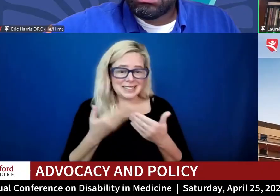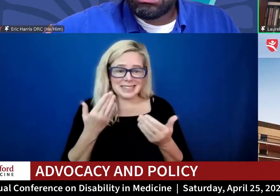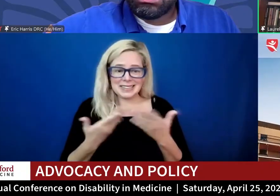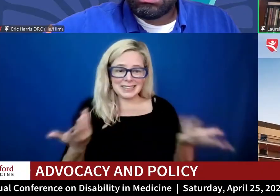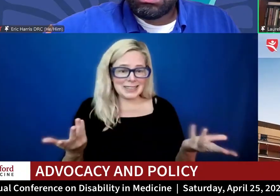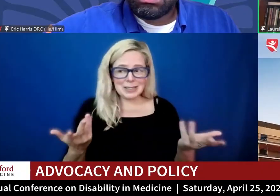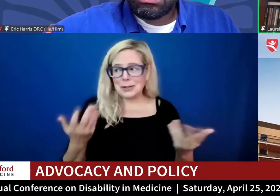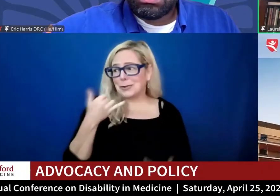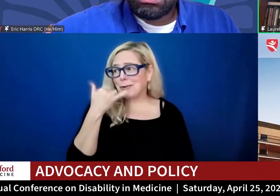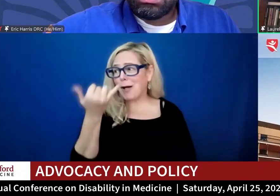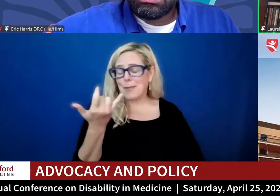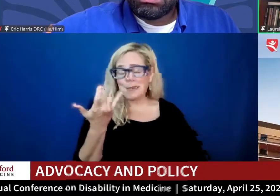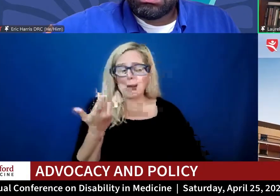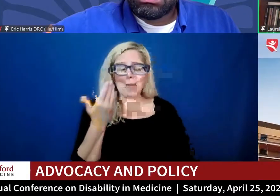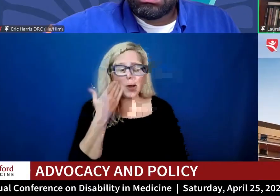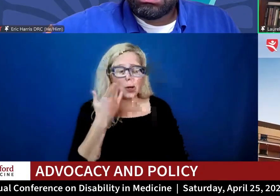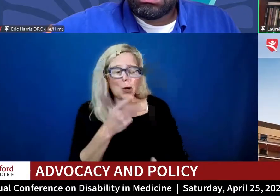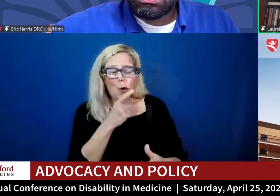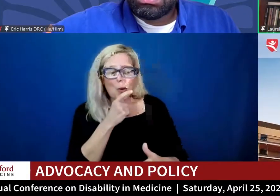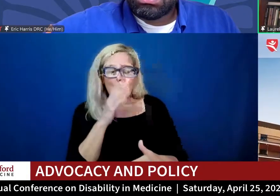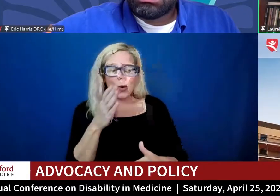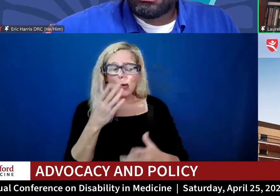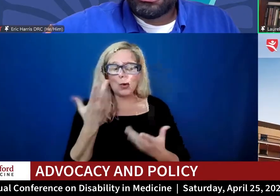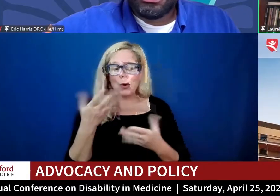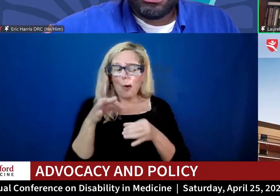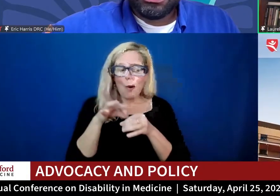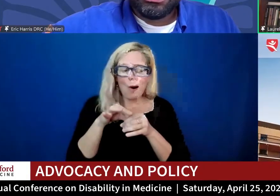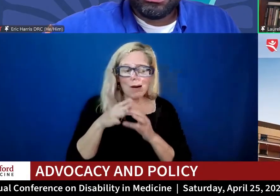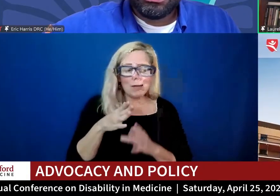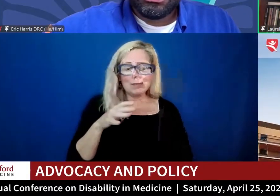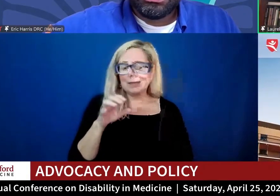research. You need to know who your constituents are and if you're in a school. And I'm going to